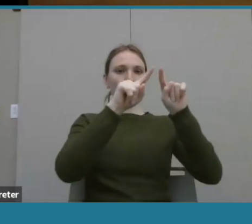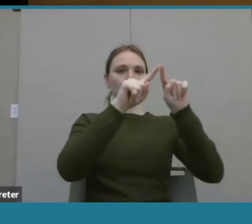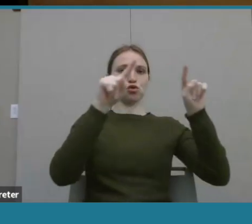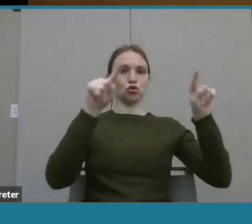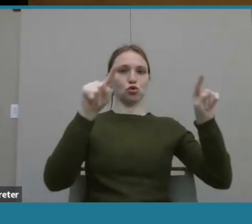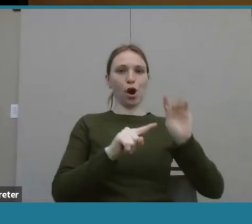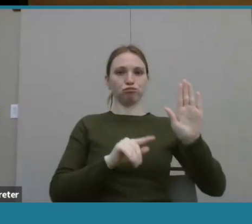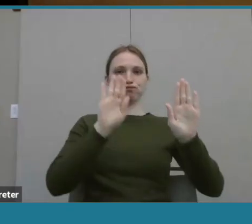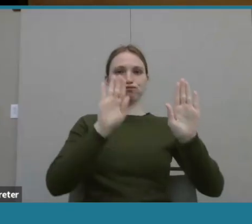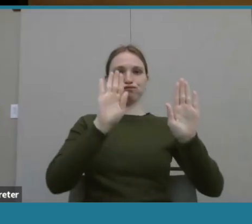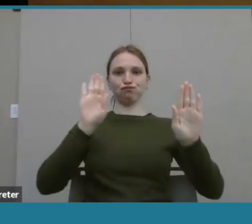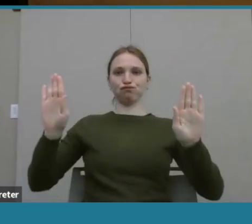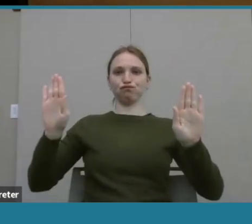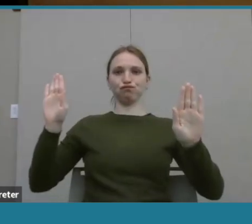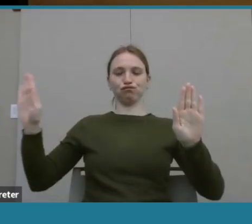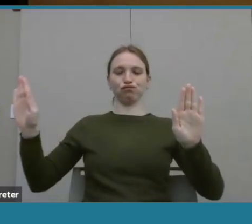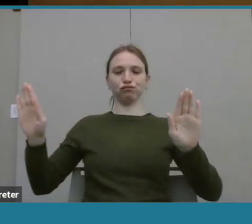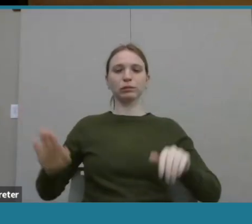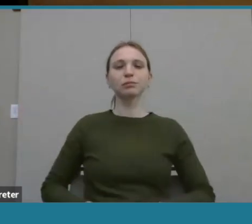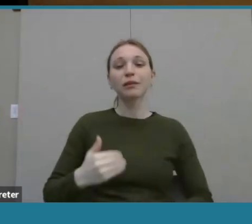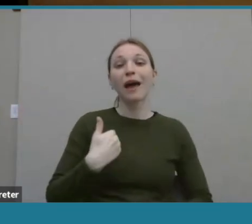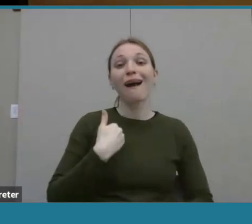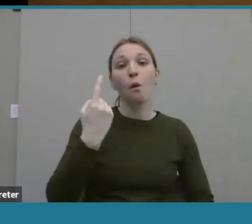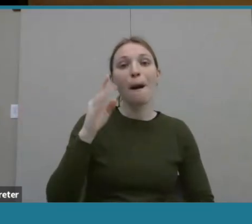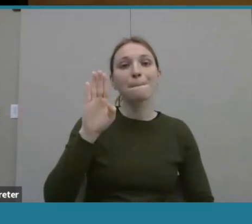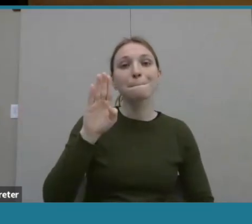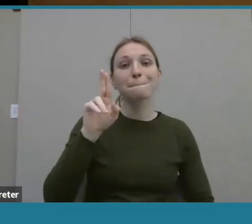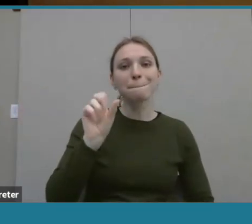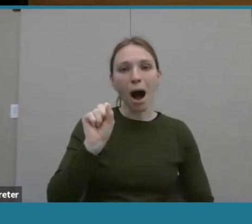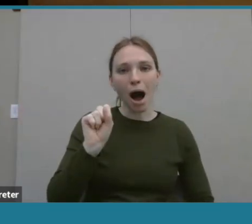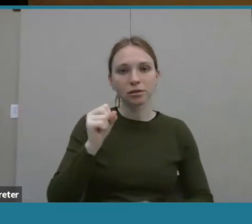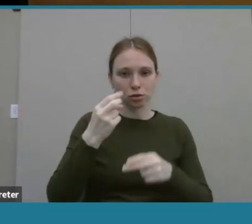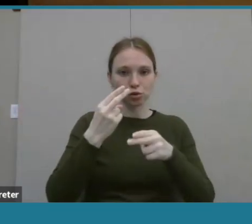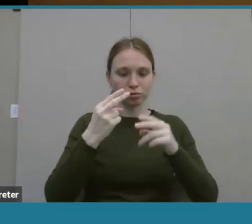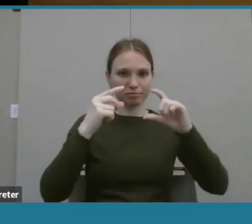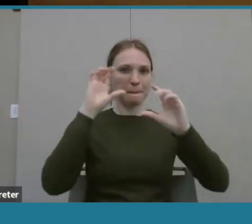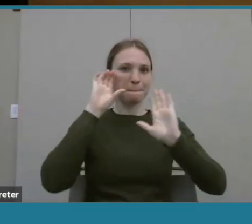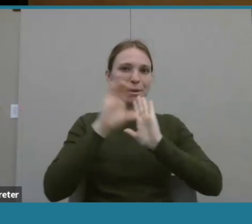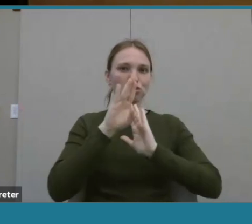There is a bus that is used as a reference for a giraffe size next to a model of a giraffe.